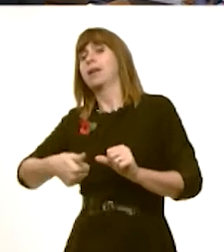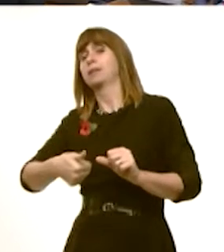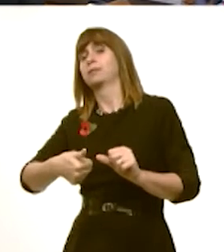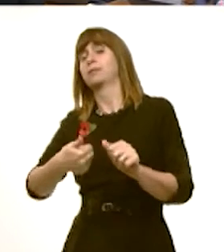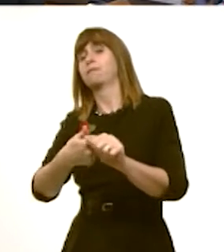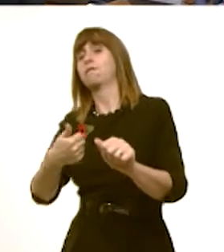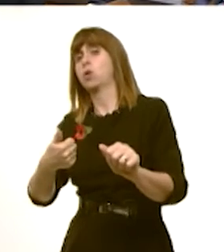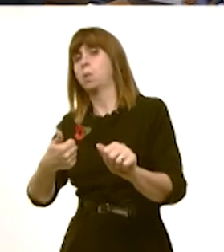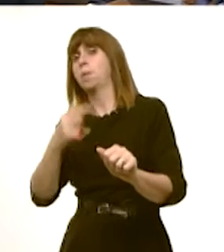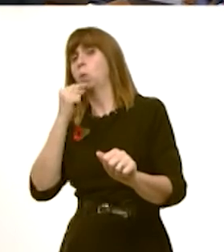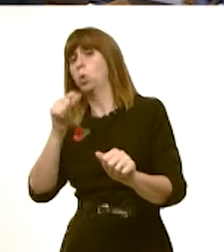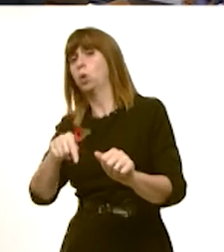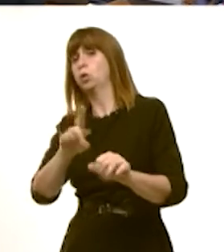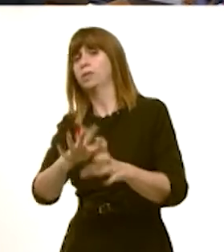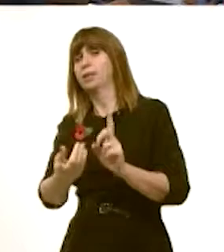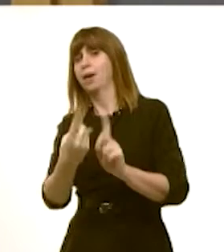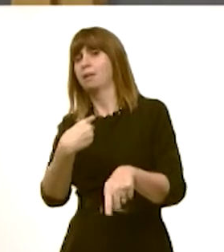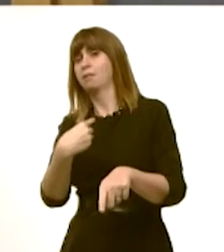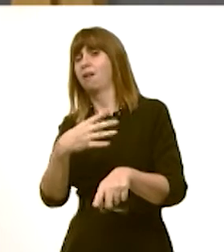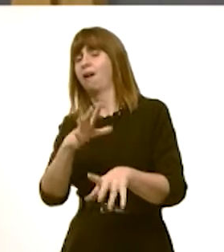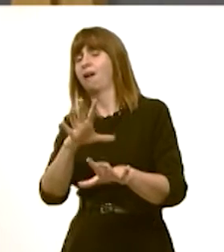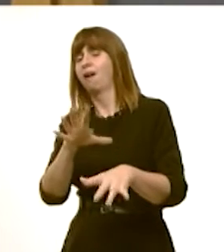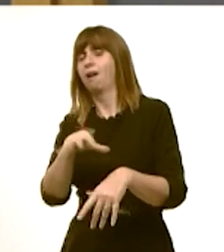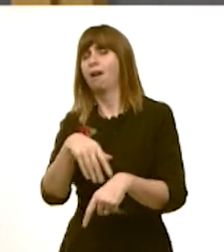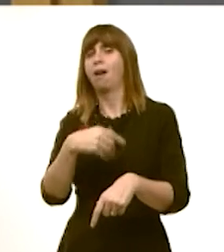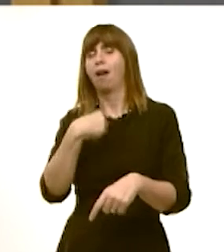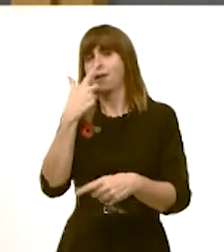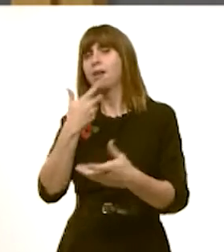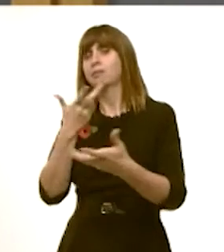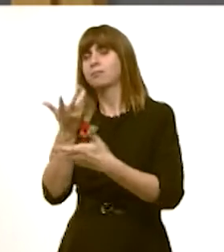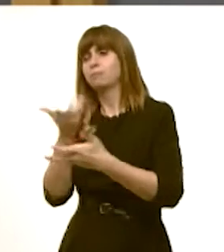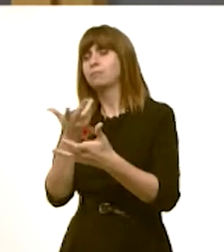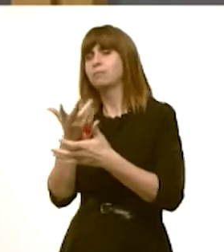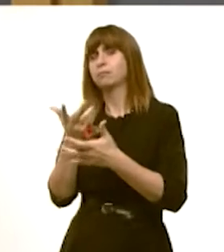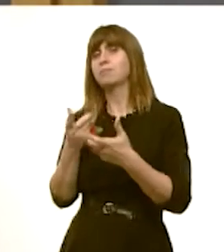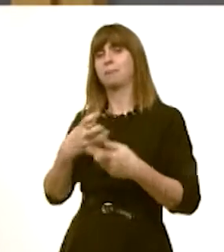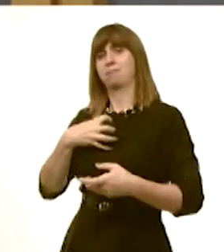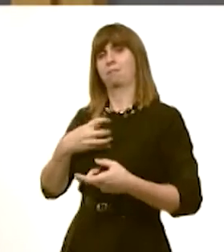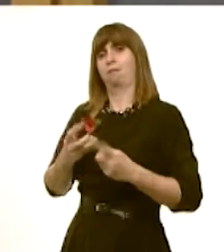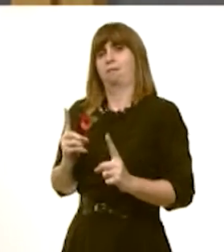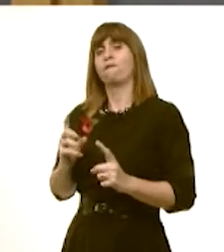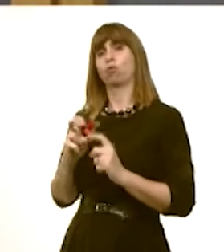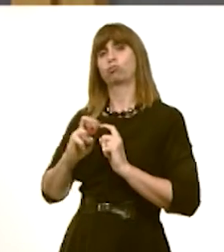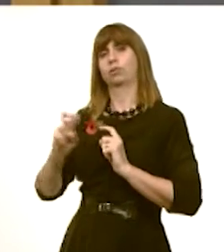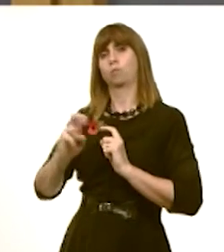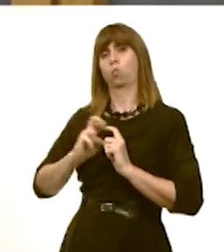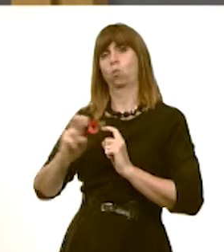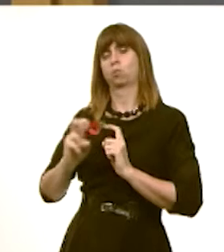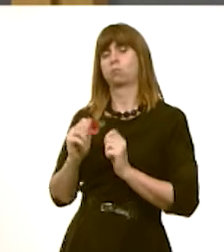didnít answer that question, but Iím sure I can continue that discussion with the Minister for Economy, Science and Transport. I will however now turn to investment in infrastructure.